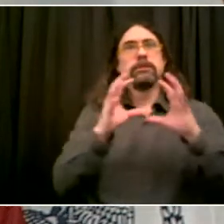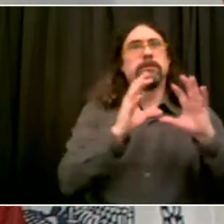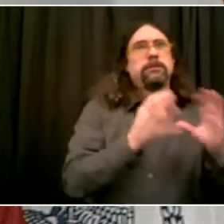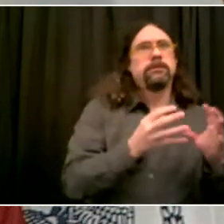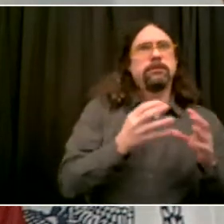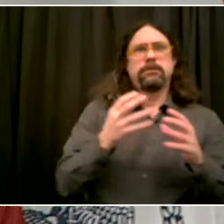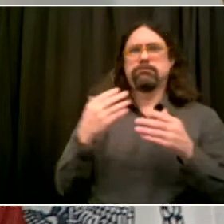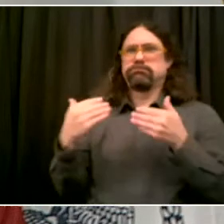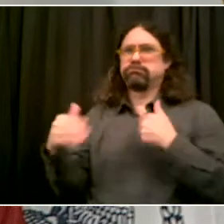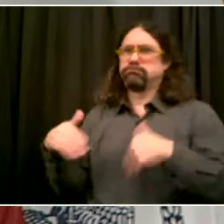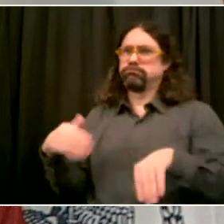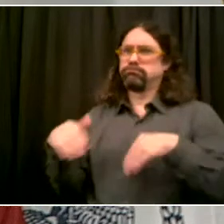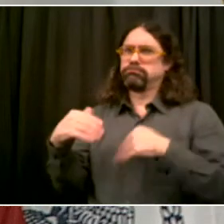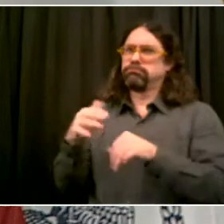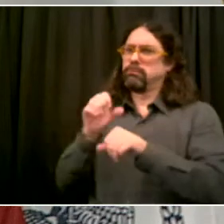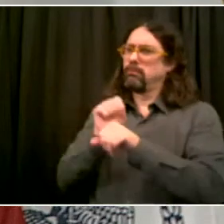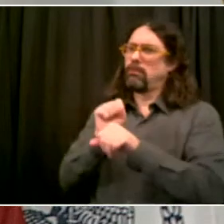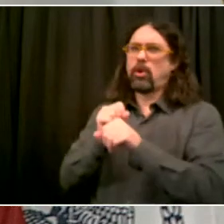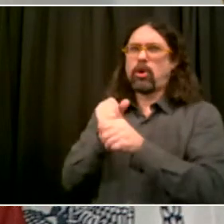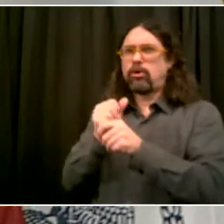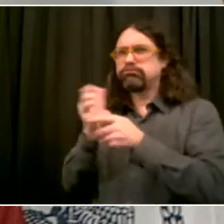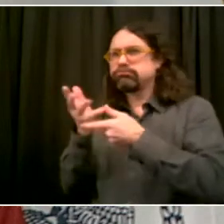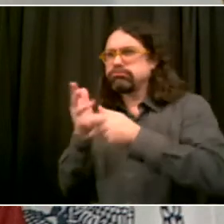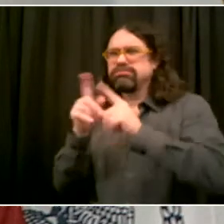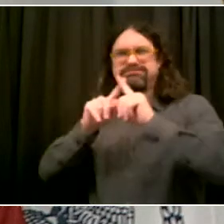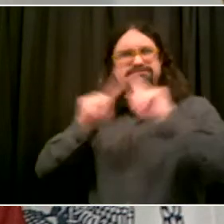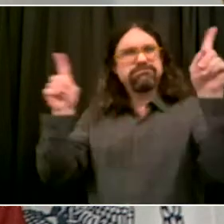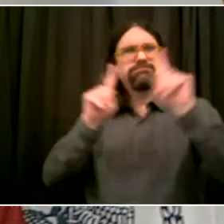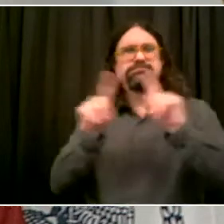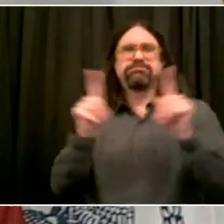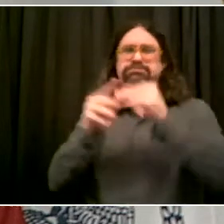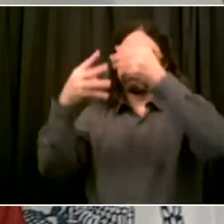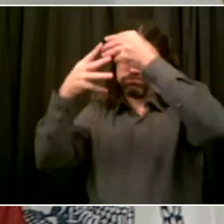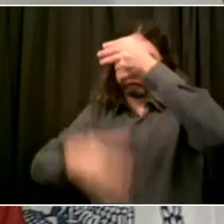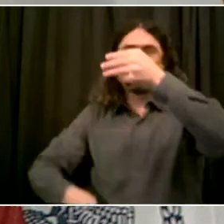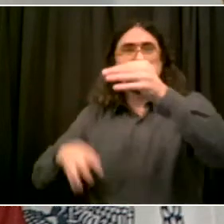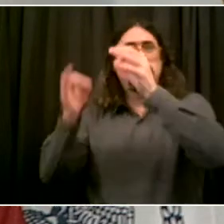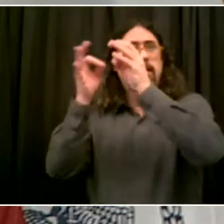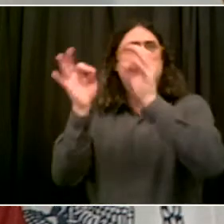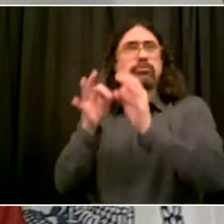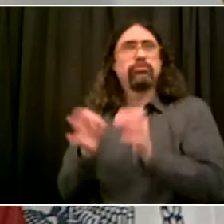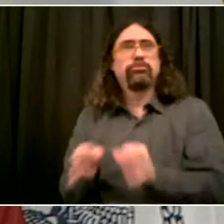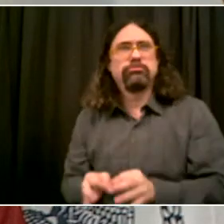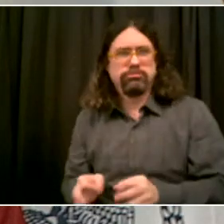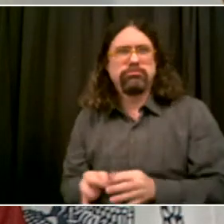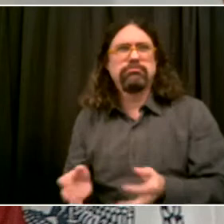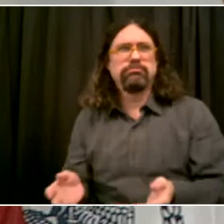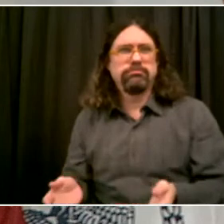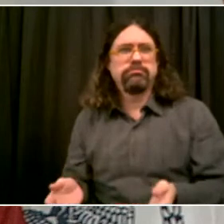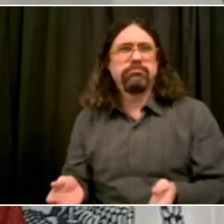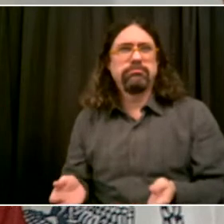SO I WANT TO ASK THEM IN A MOMENT IF WHAT YOU ARE HEARING, NOLAN